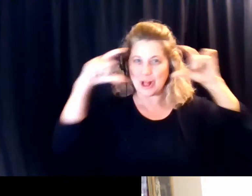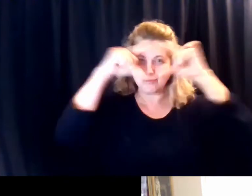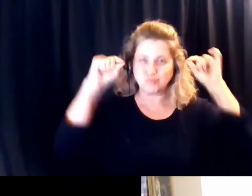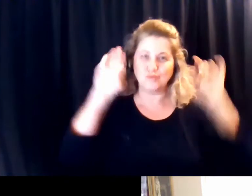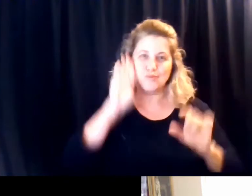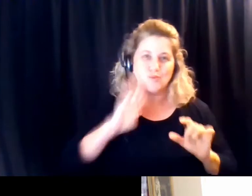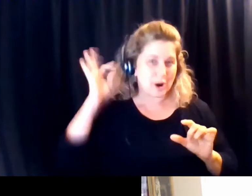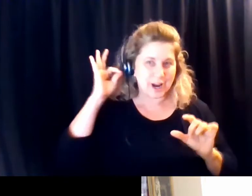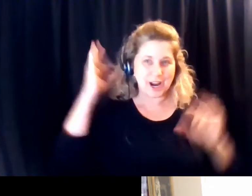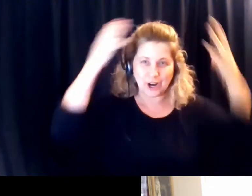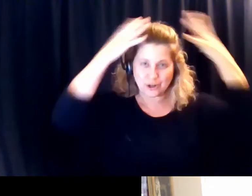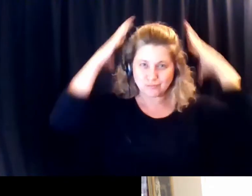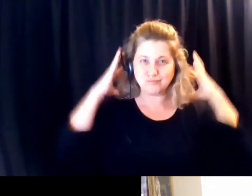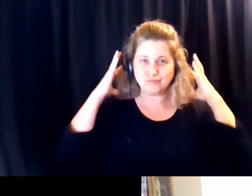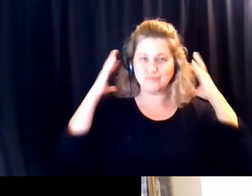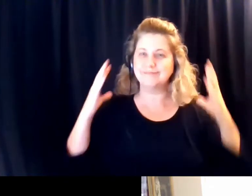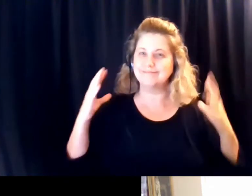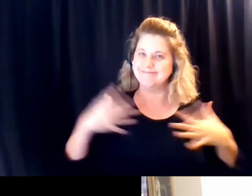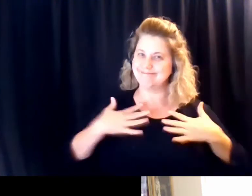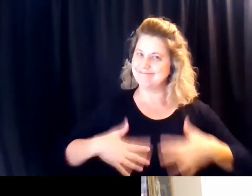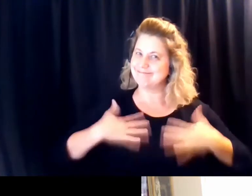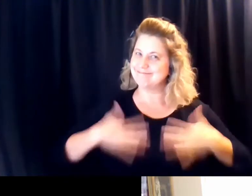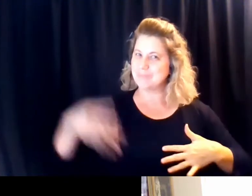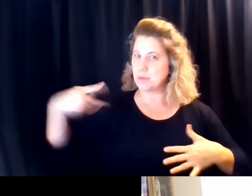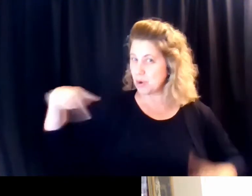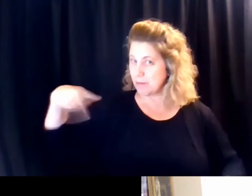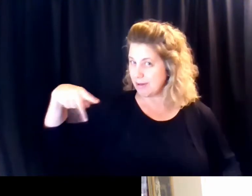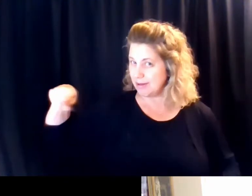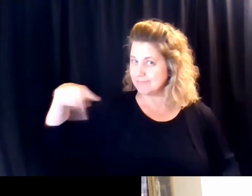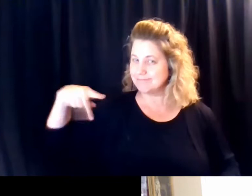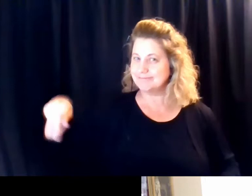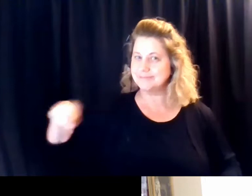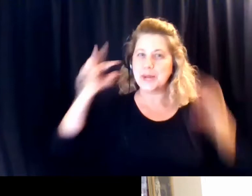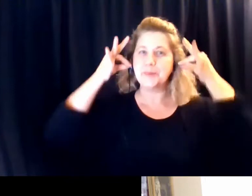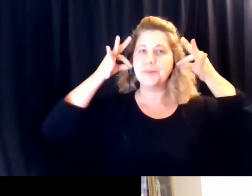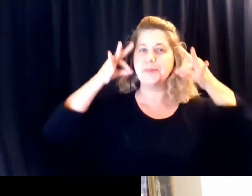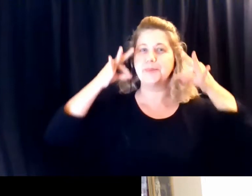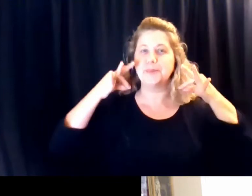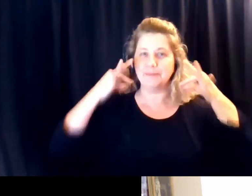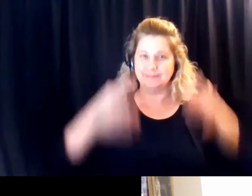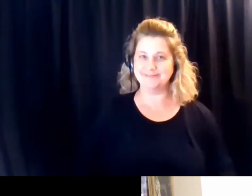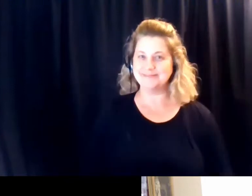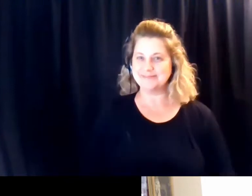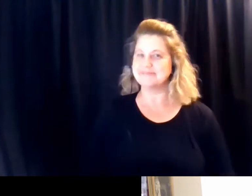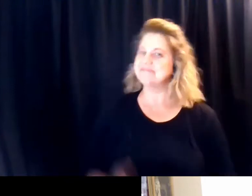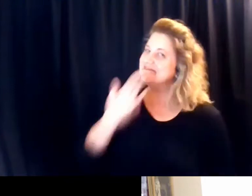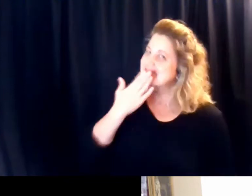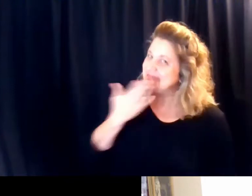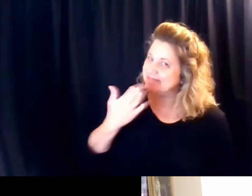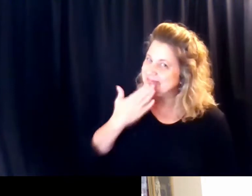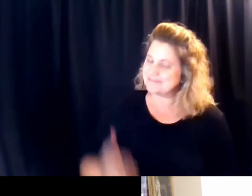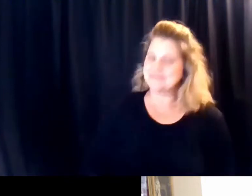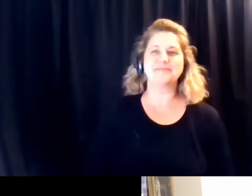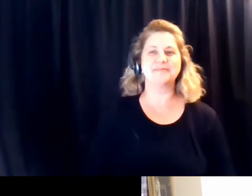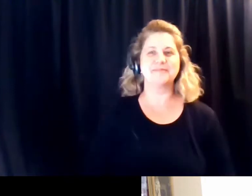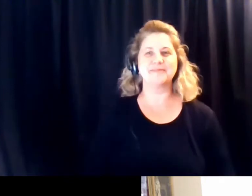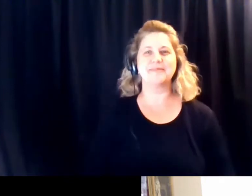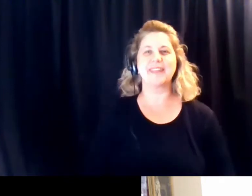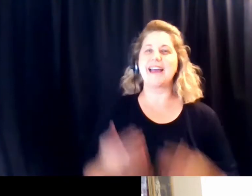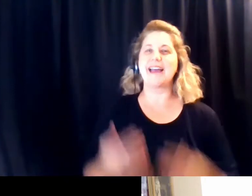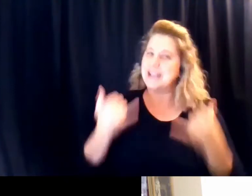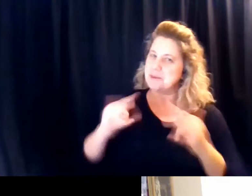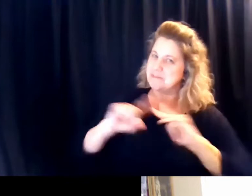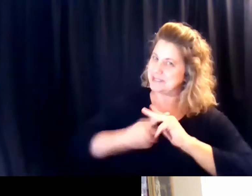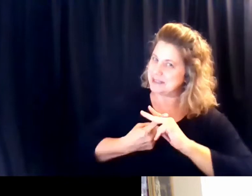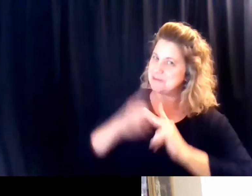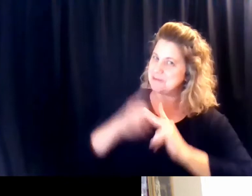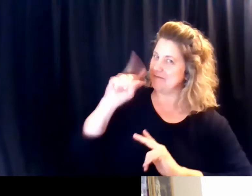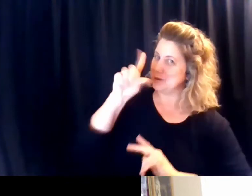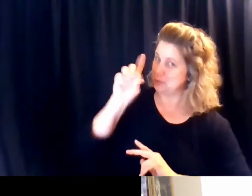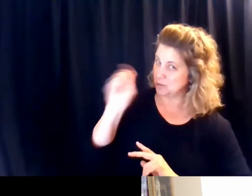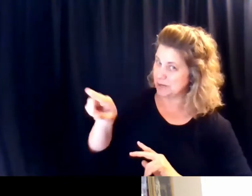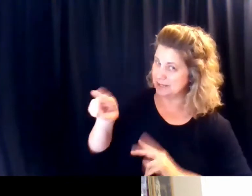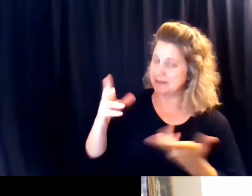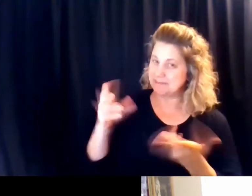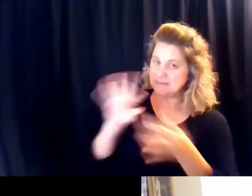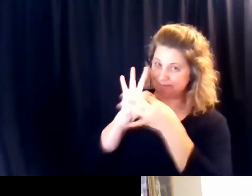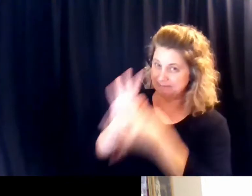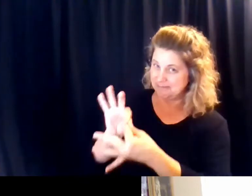Amy Knopf: Some recent productions and publications that Judy has been involved in. So as you i i'm not sure if you know or not but crypt camp is a documentary